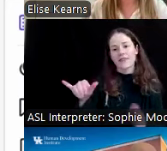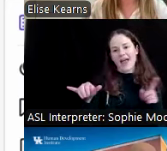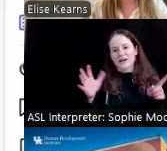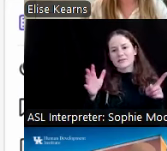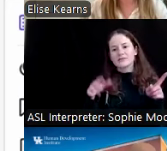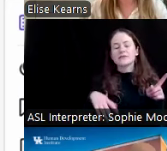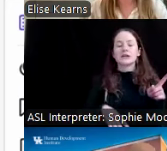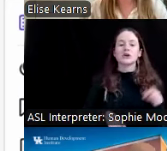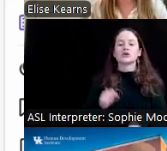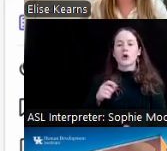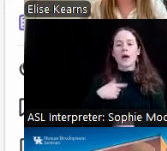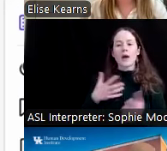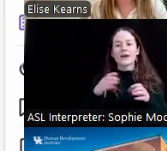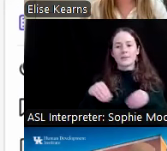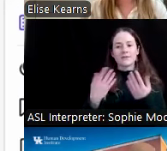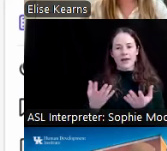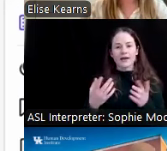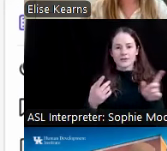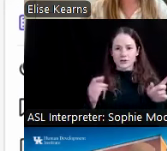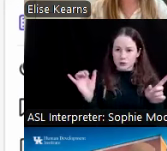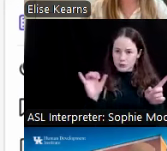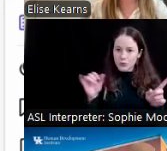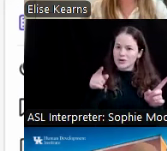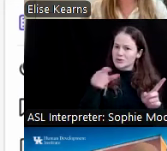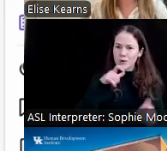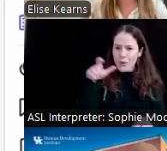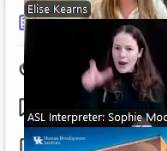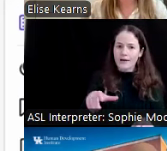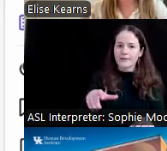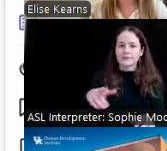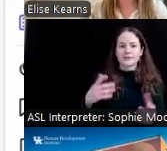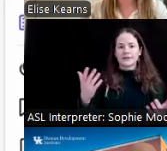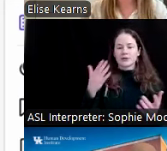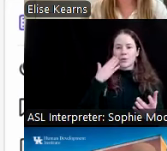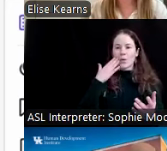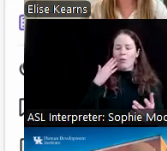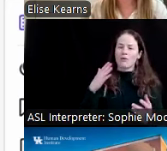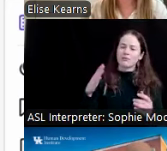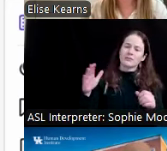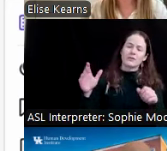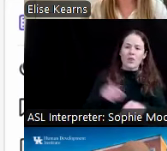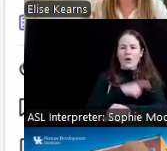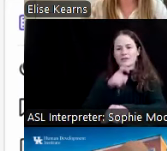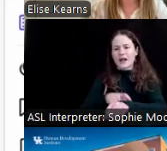give this to you as well that you don't have to necessarily do something for 30 minutes at a time in order to get